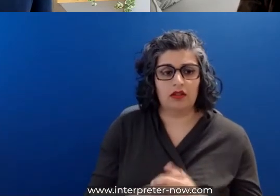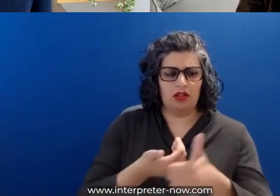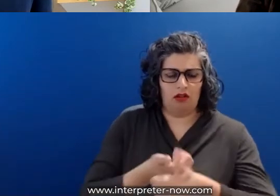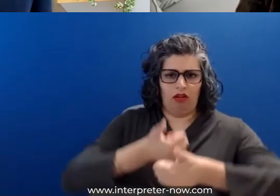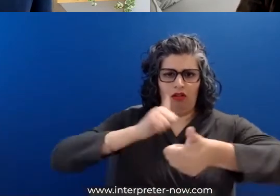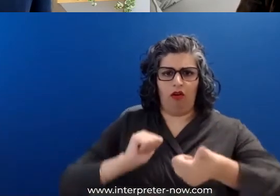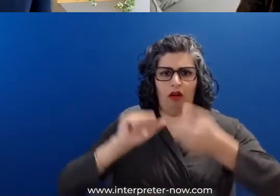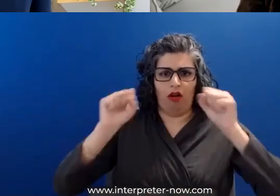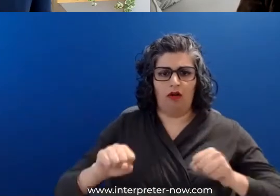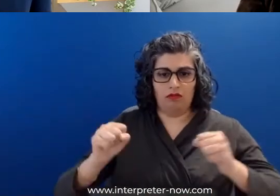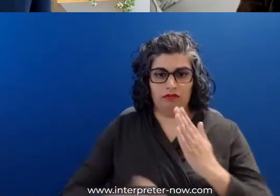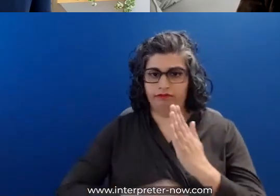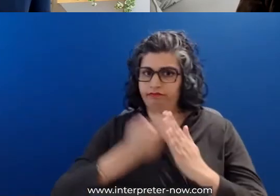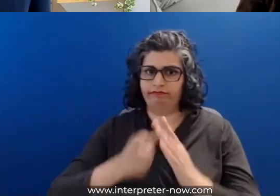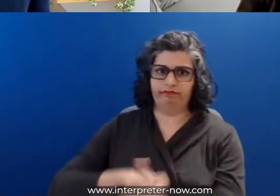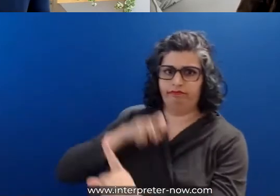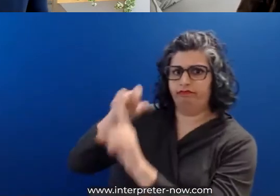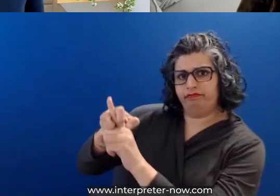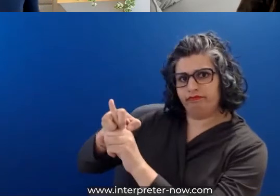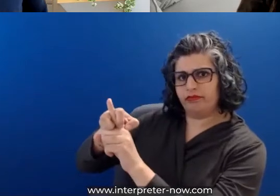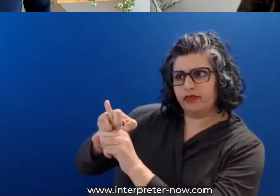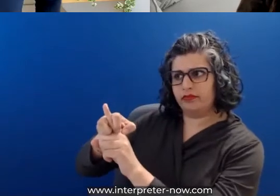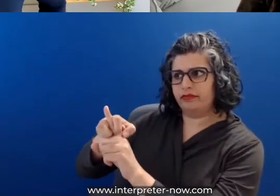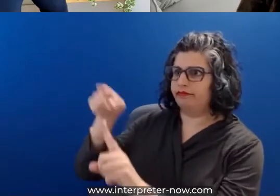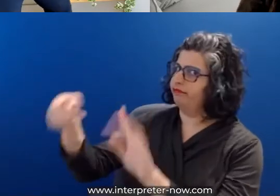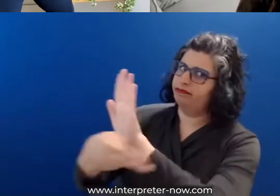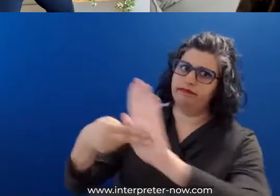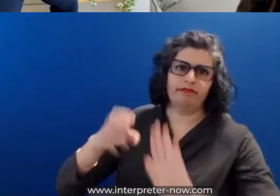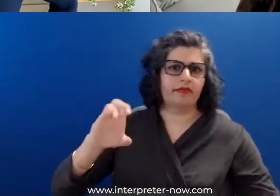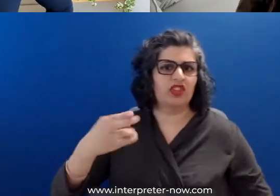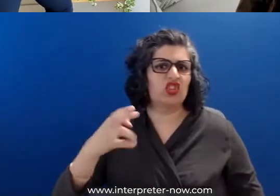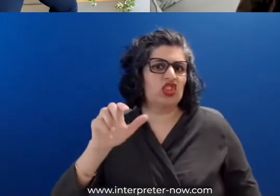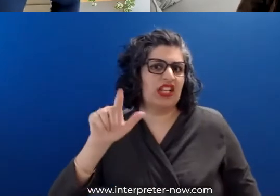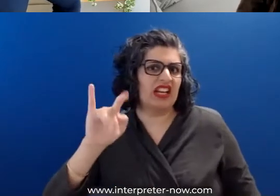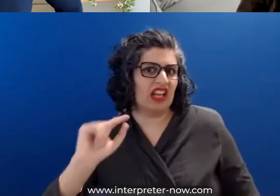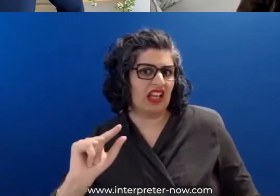being automatically adjudicated as cheating and then having to appeal that determination,